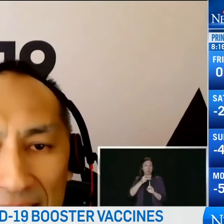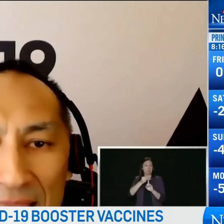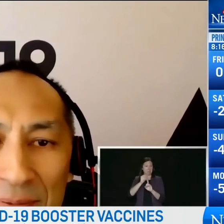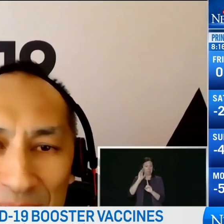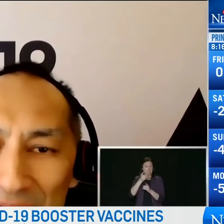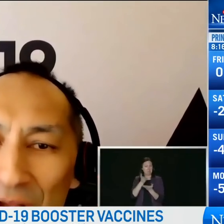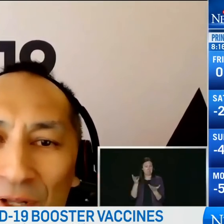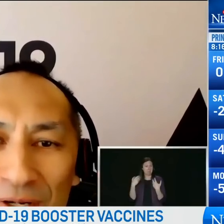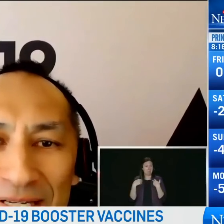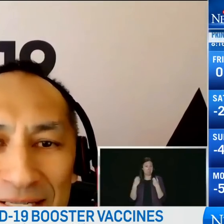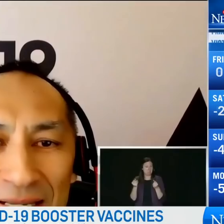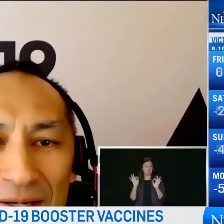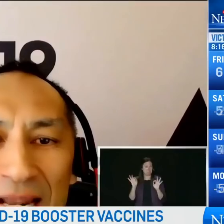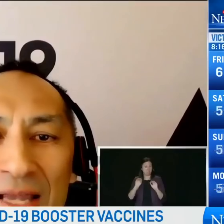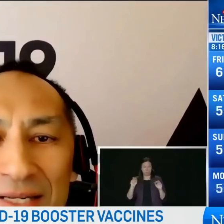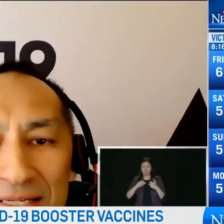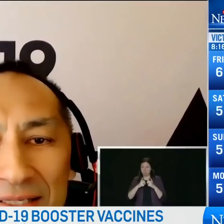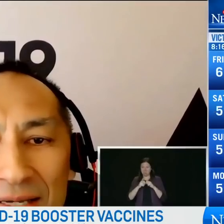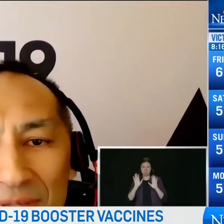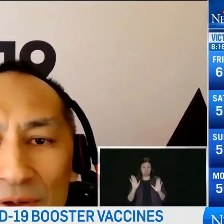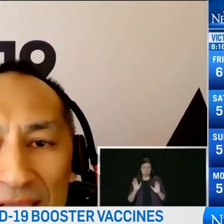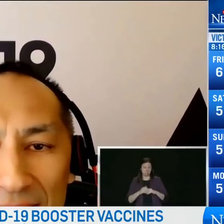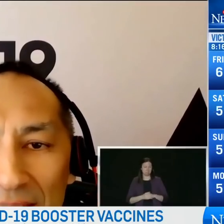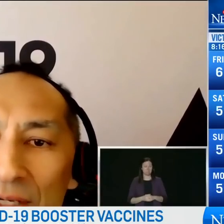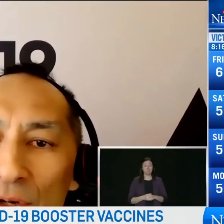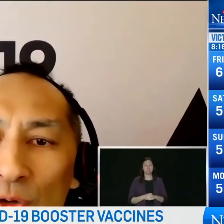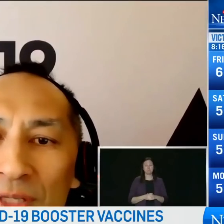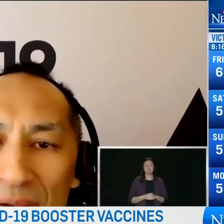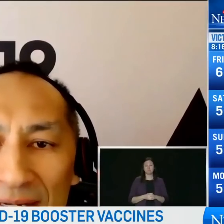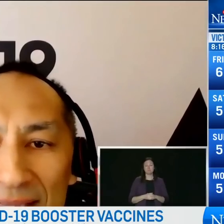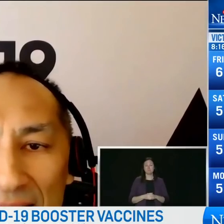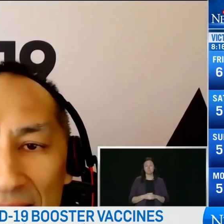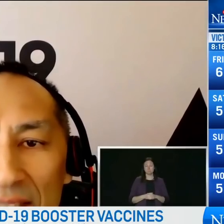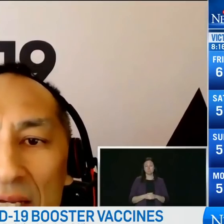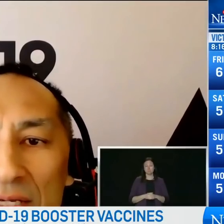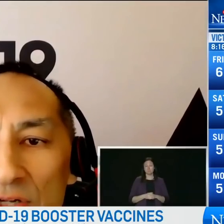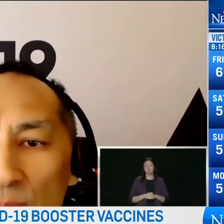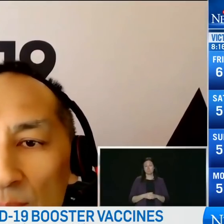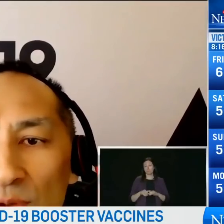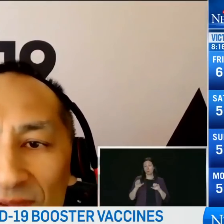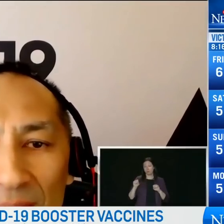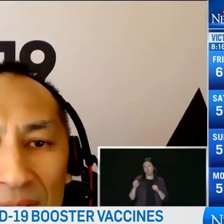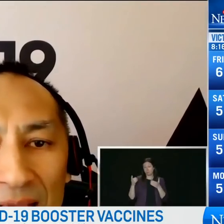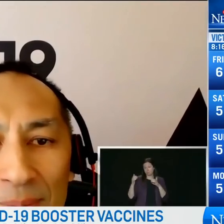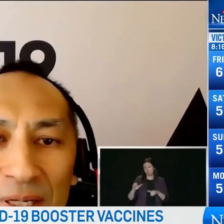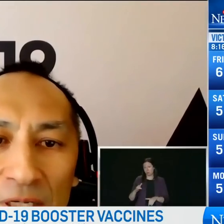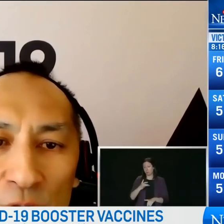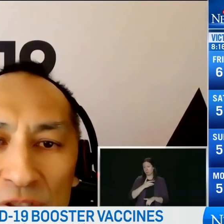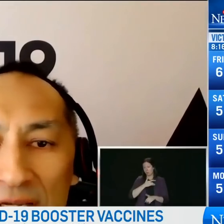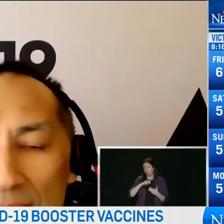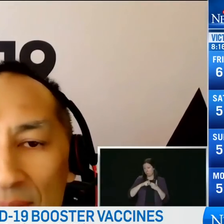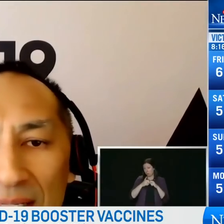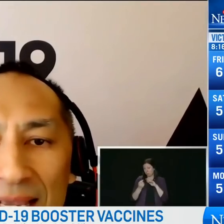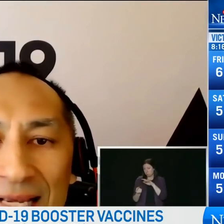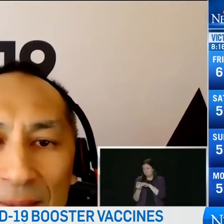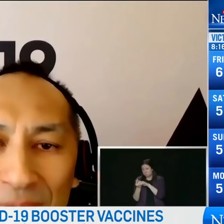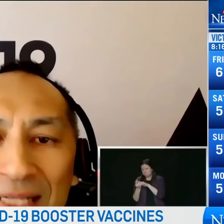WERE NOTED FOLLOWING mRNA